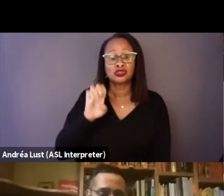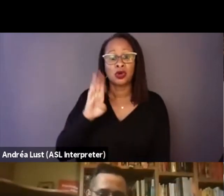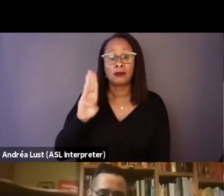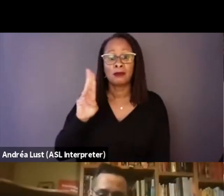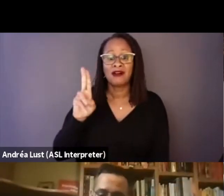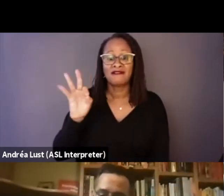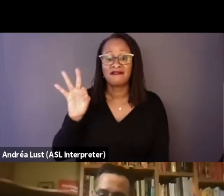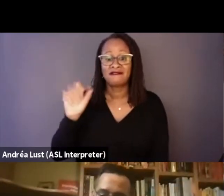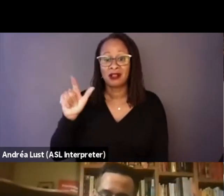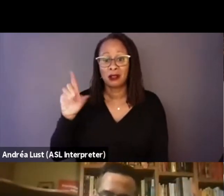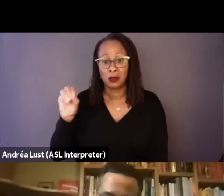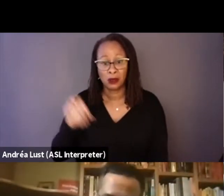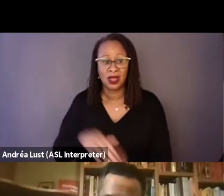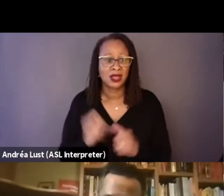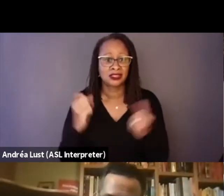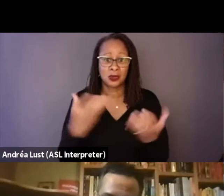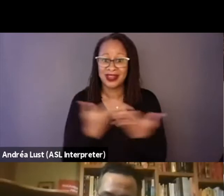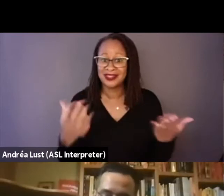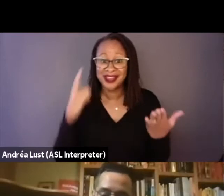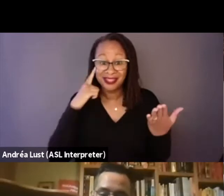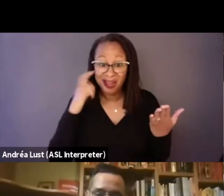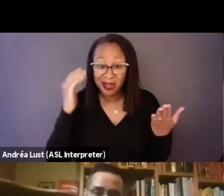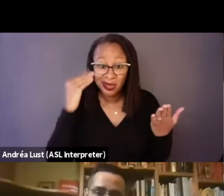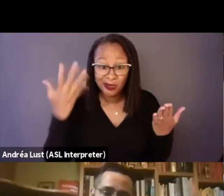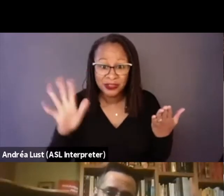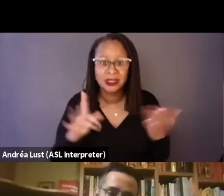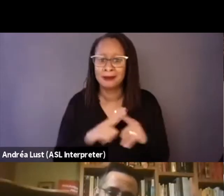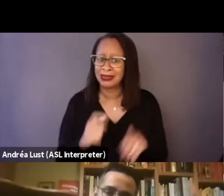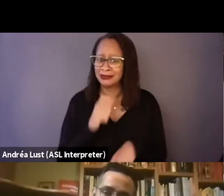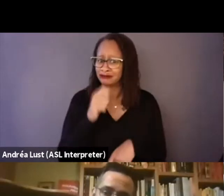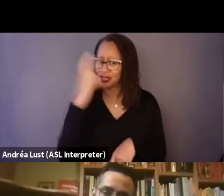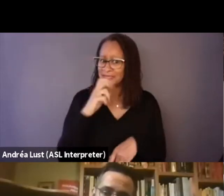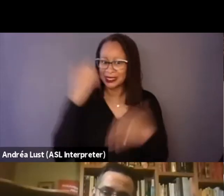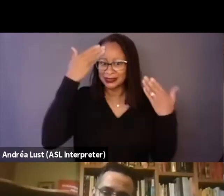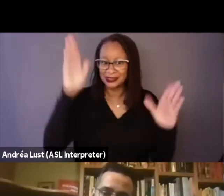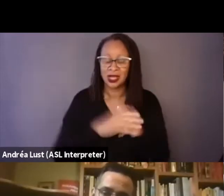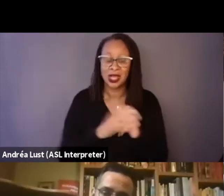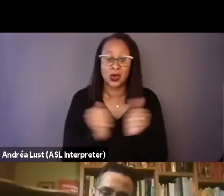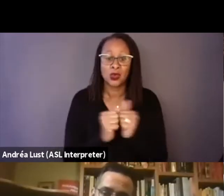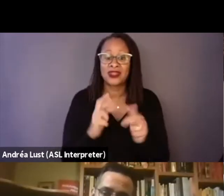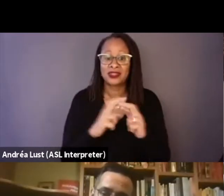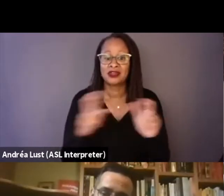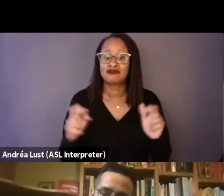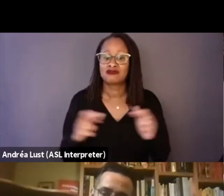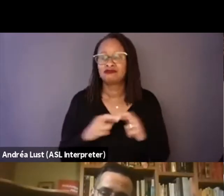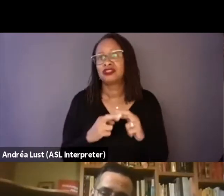that I thought I knew, that I didn't know. And with the Residential Schools,